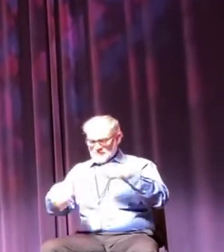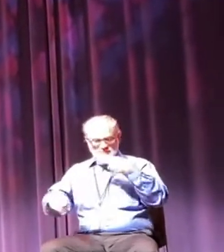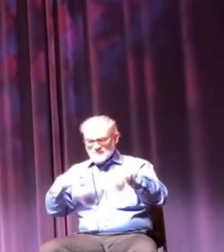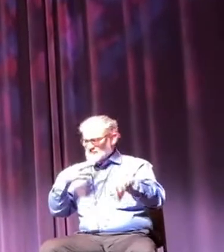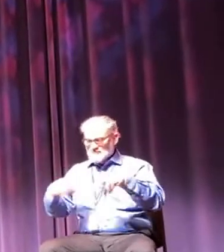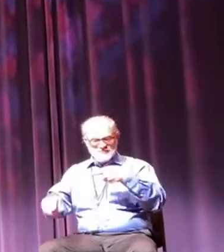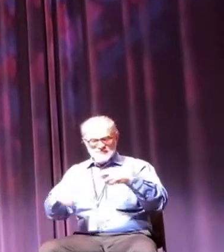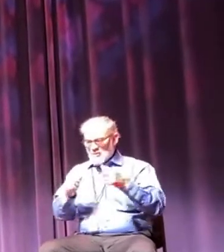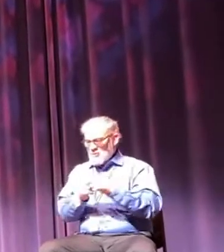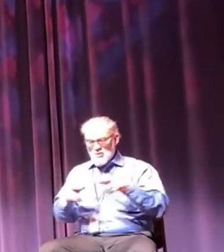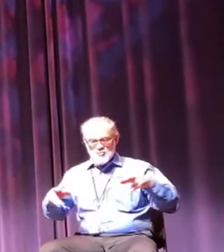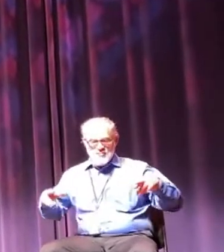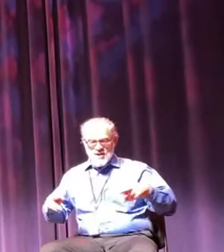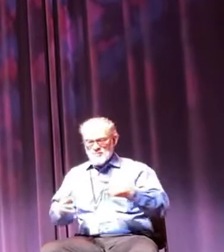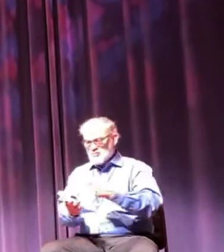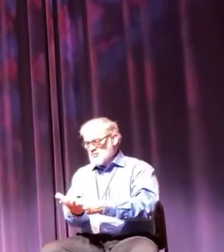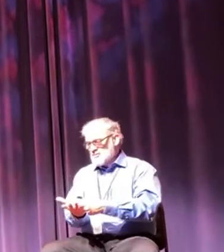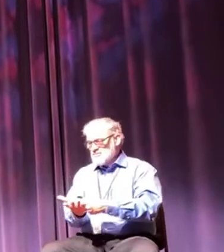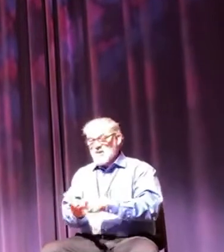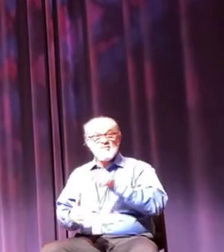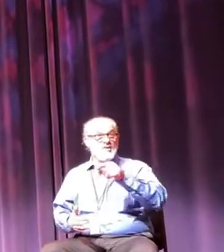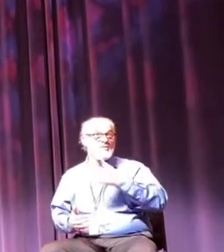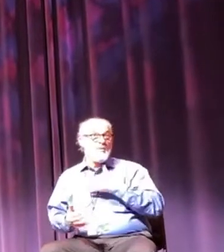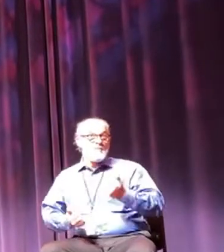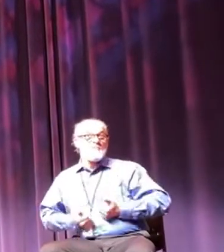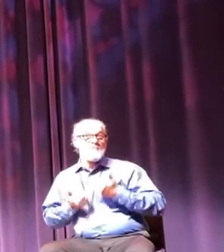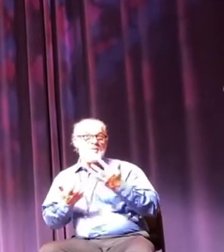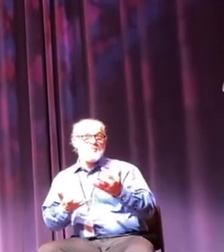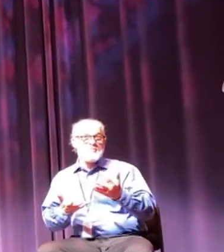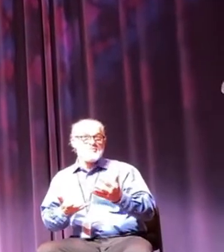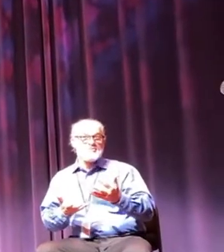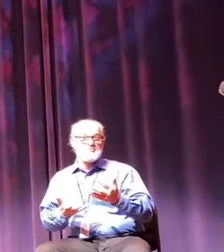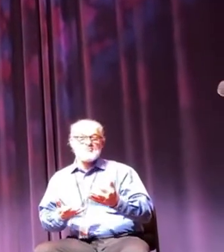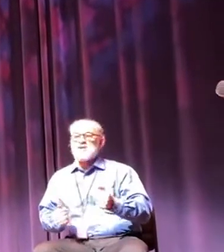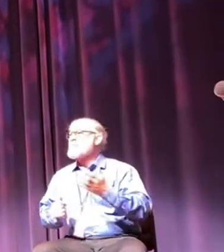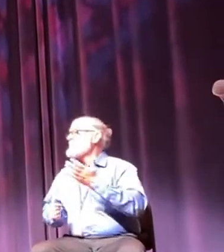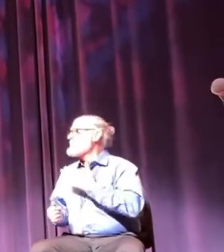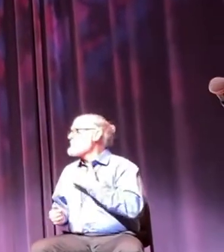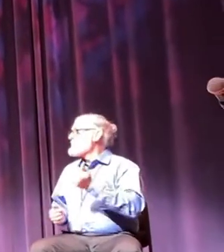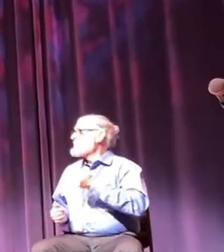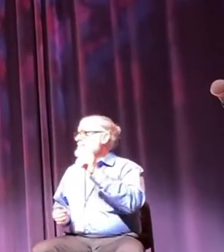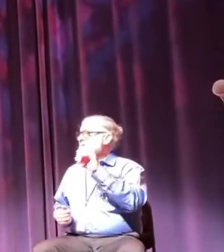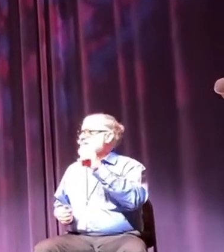This is not a vegan poem, my apologies. My titas na.